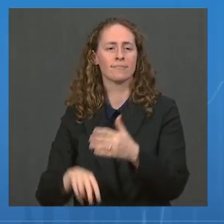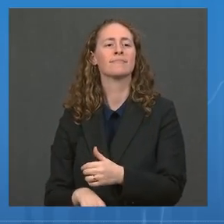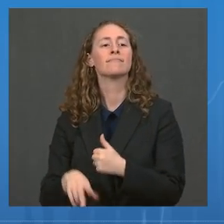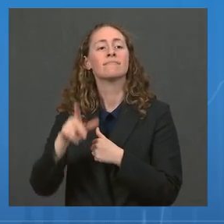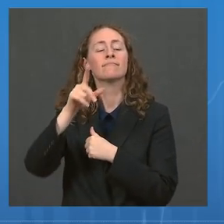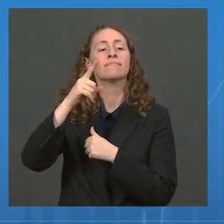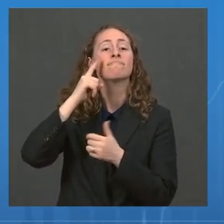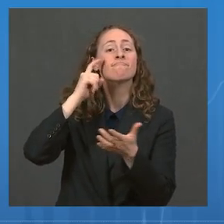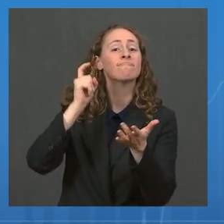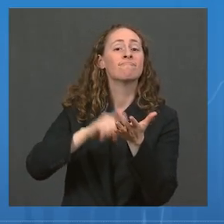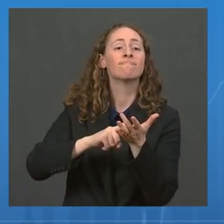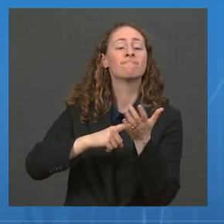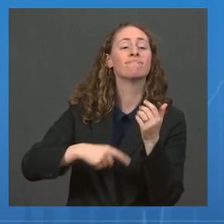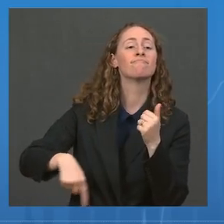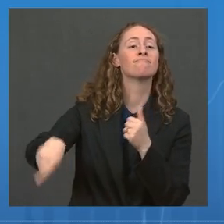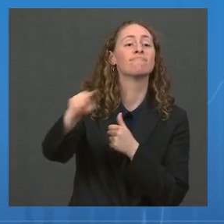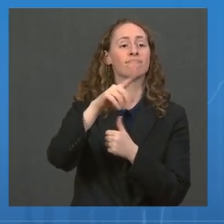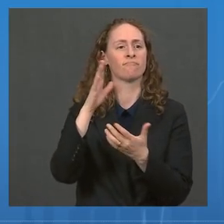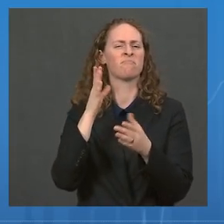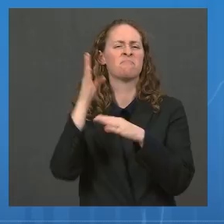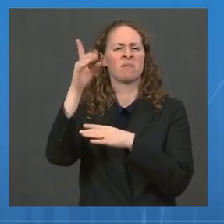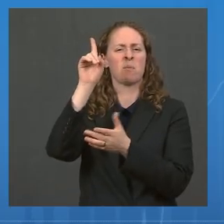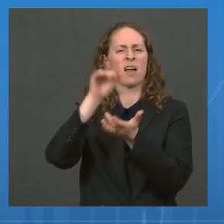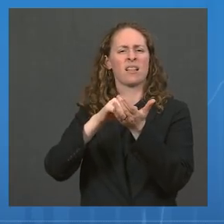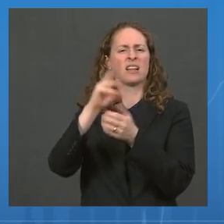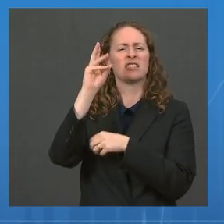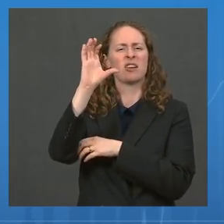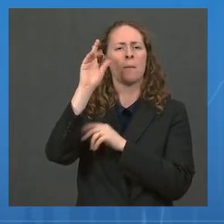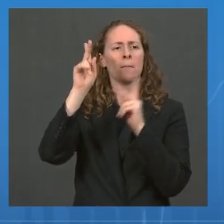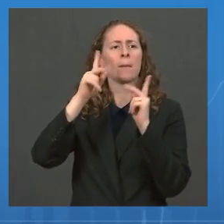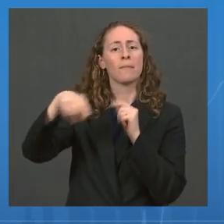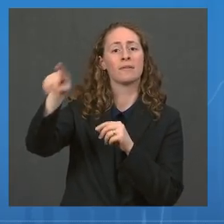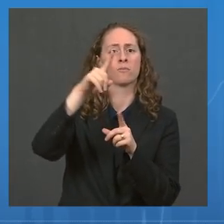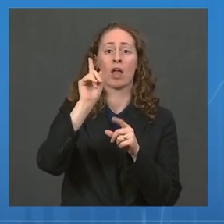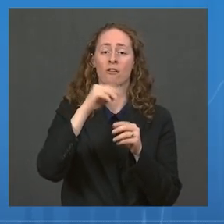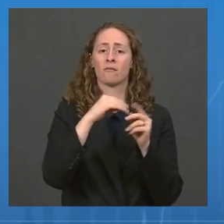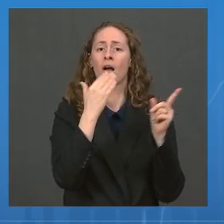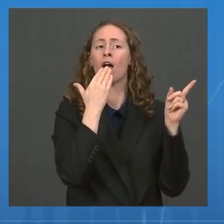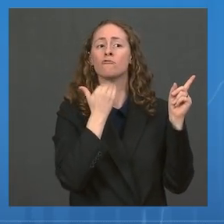again in Israel, the local and systemic reactions following the third dose